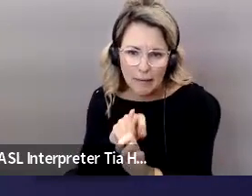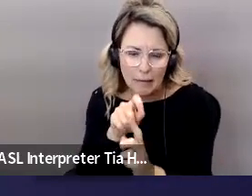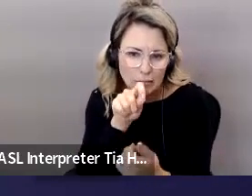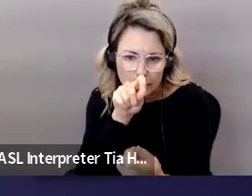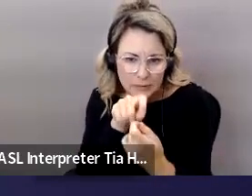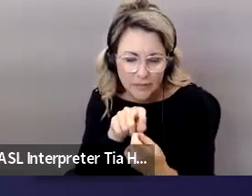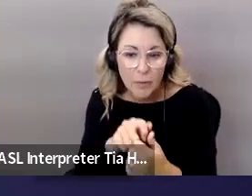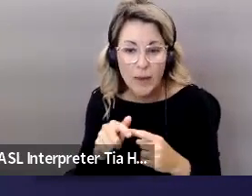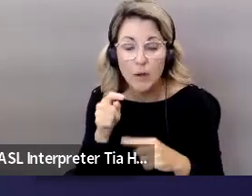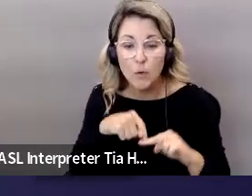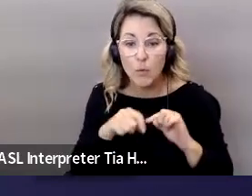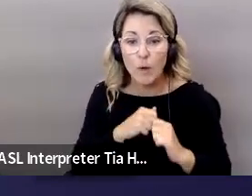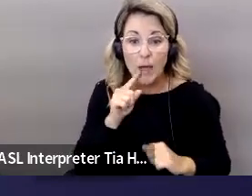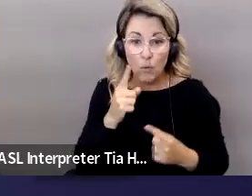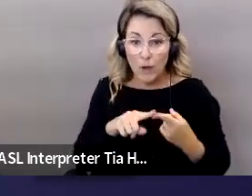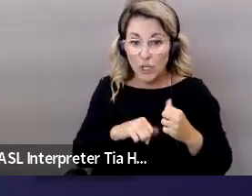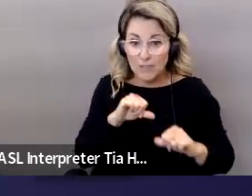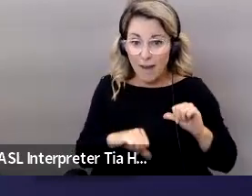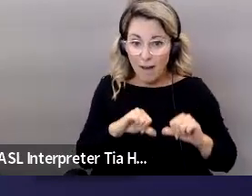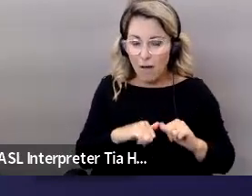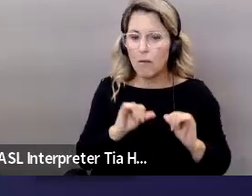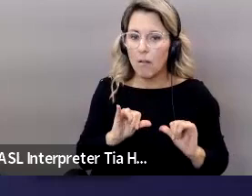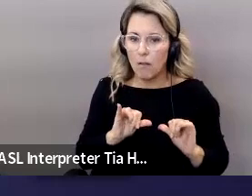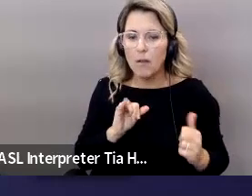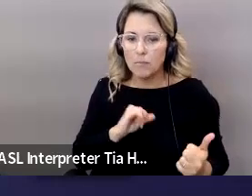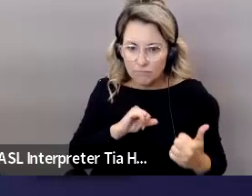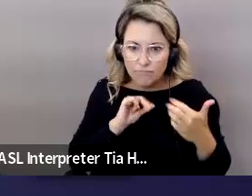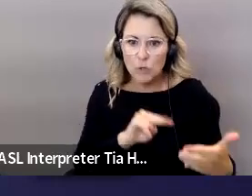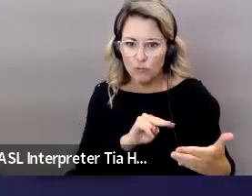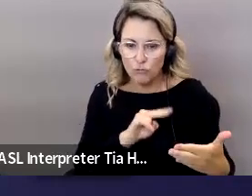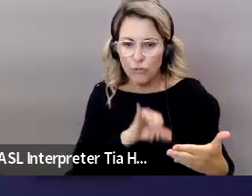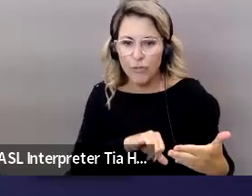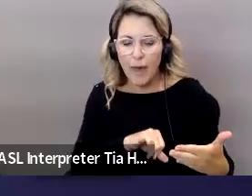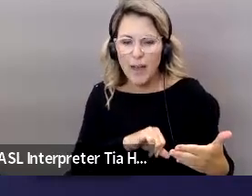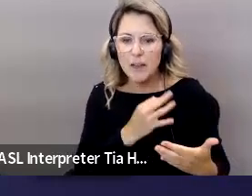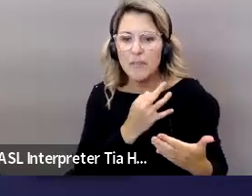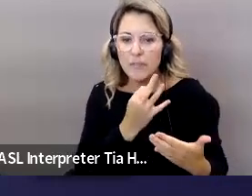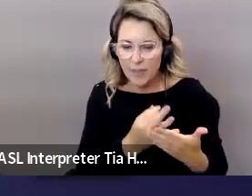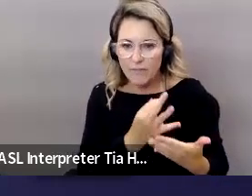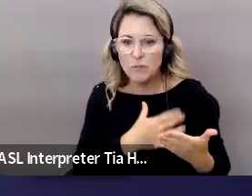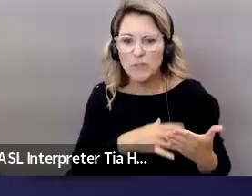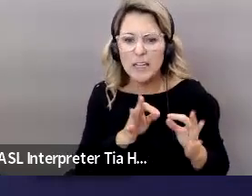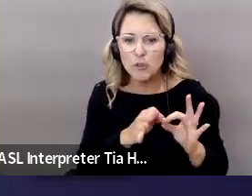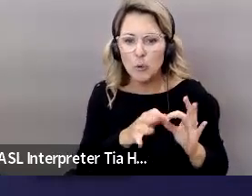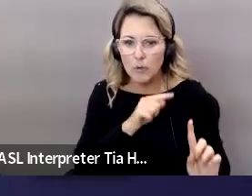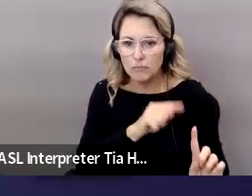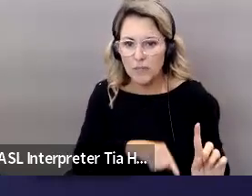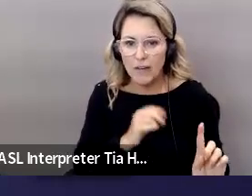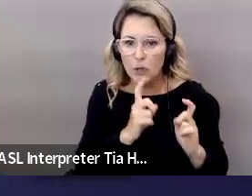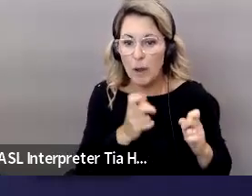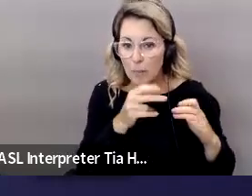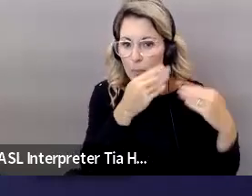to, you know, when in doubt go to a fundamentalist interpretation of the grant proposal. Whatever is